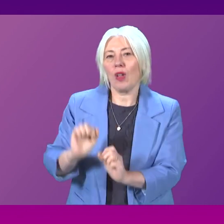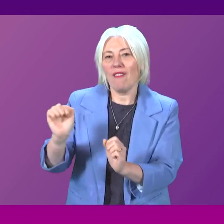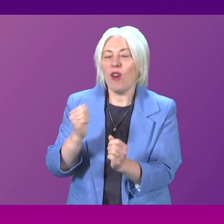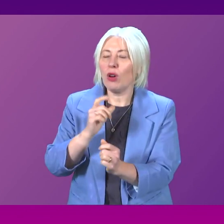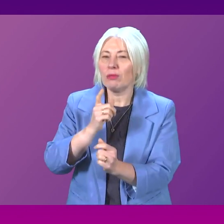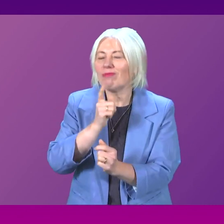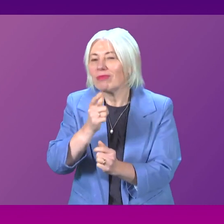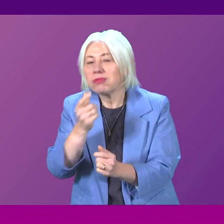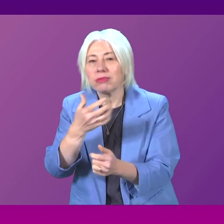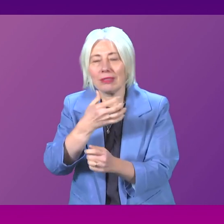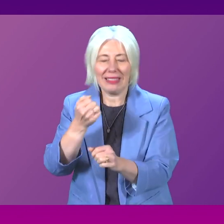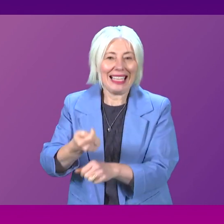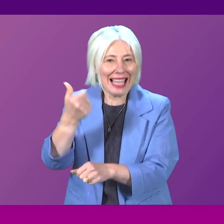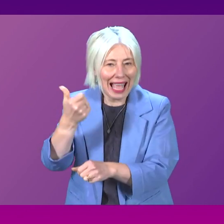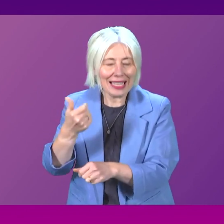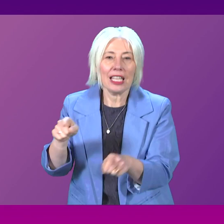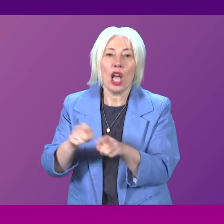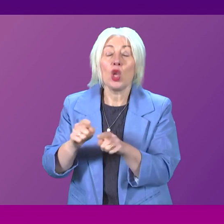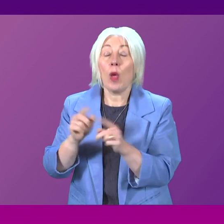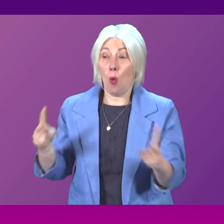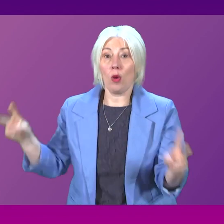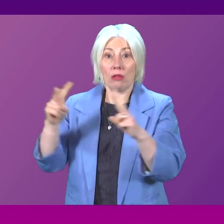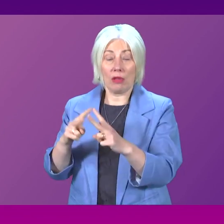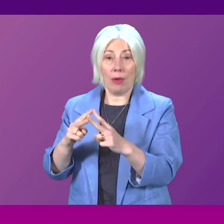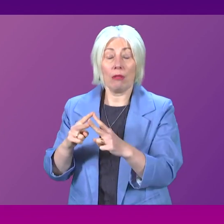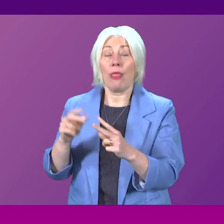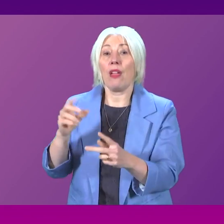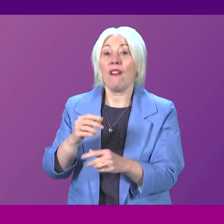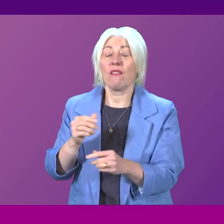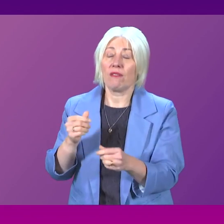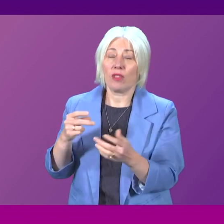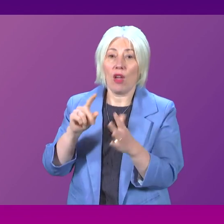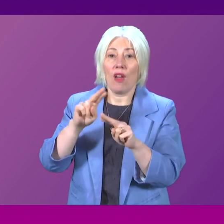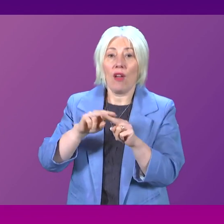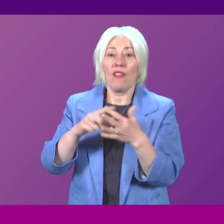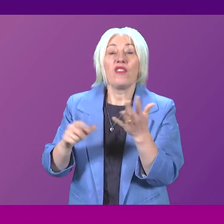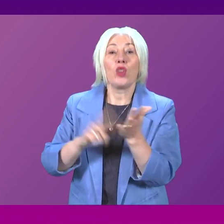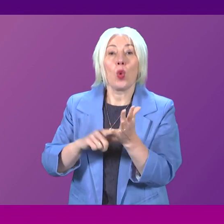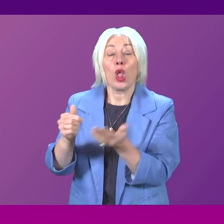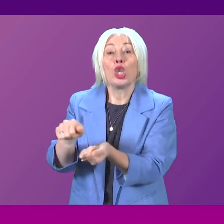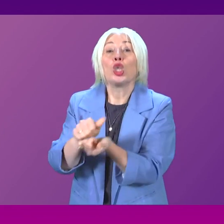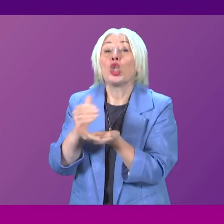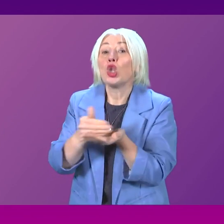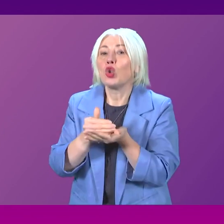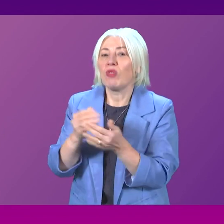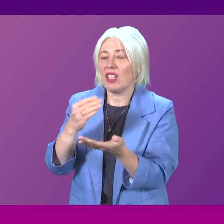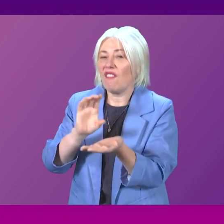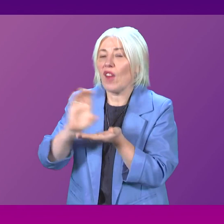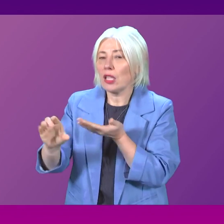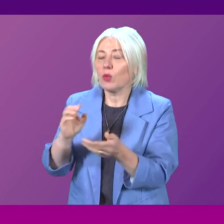We are also doubling the fuel insecurity fund to £20 million.